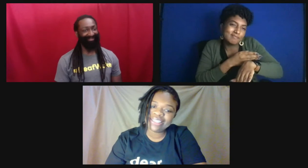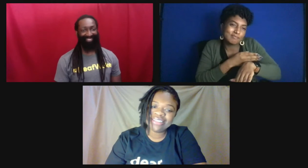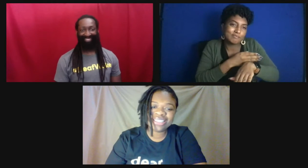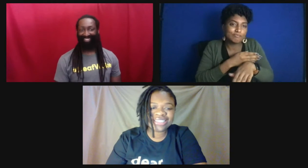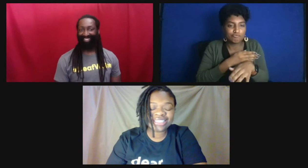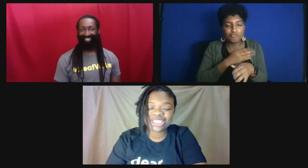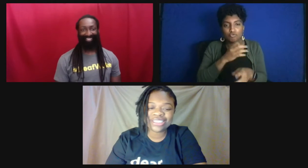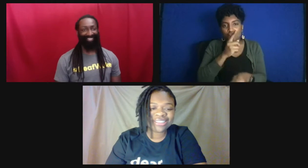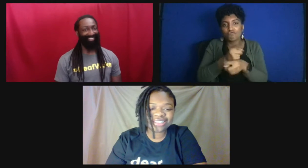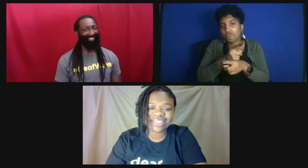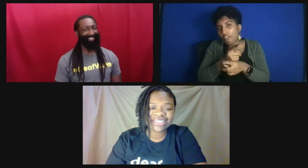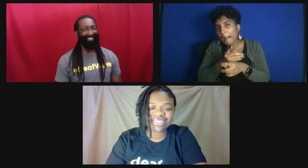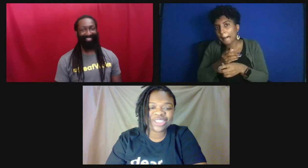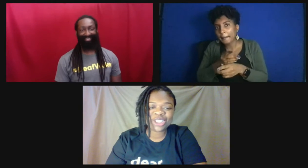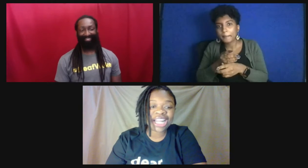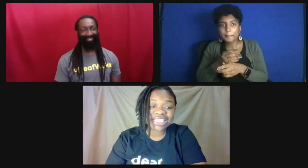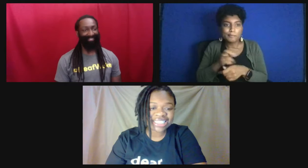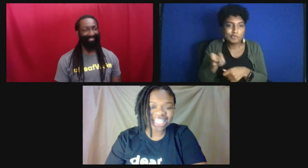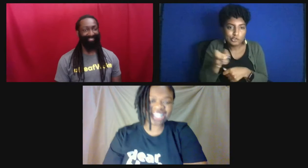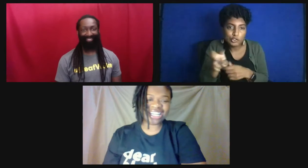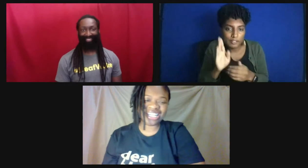but it's still crazy.